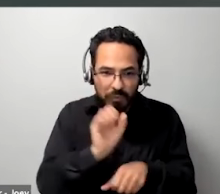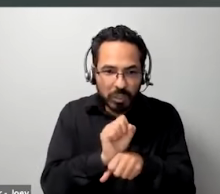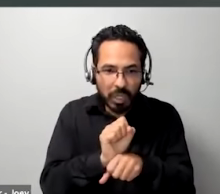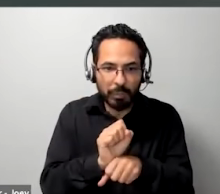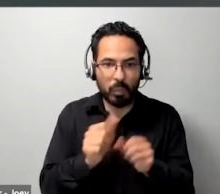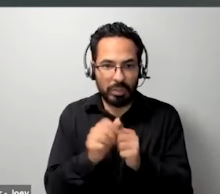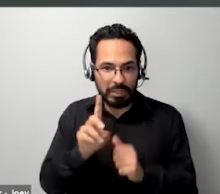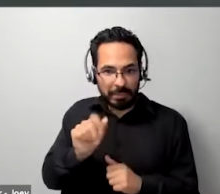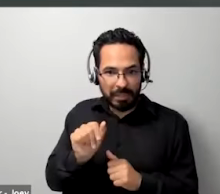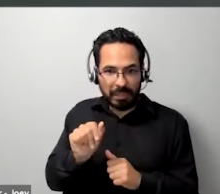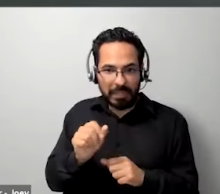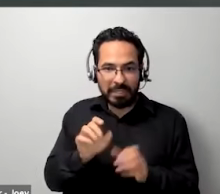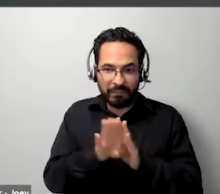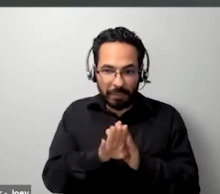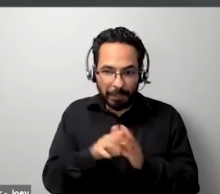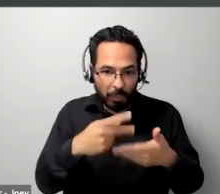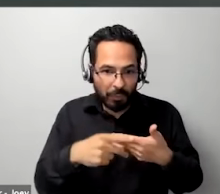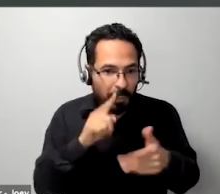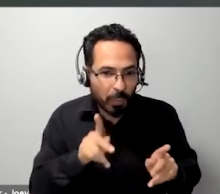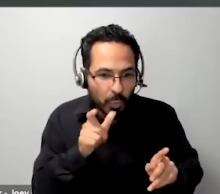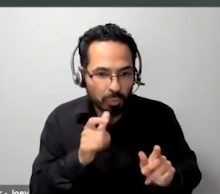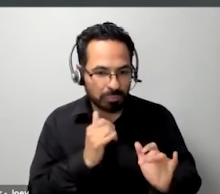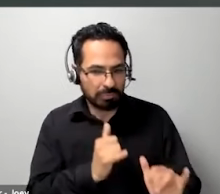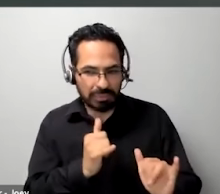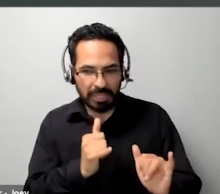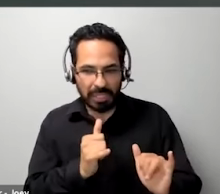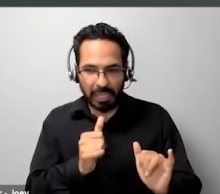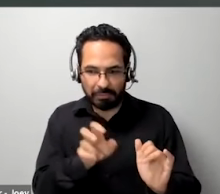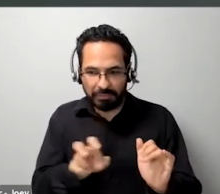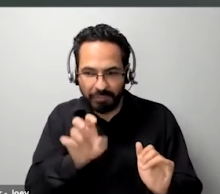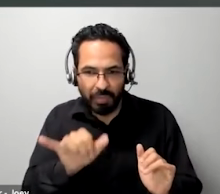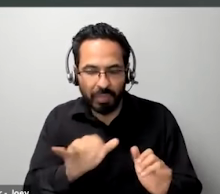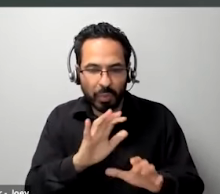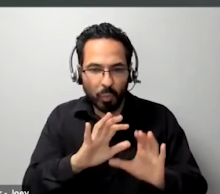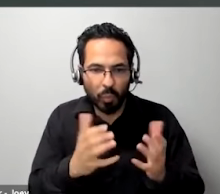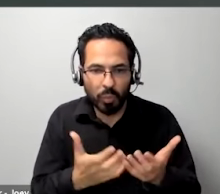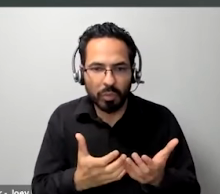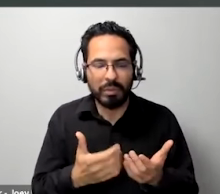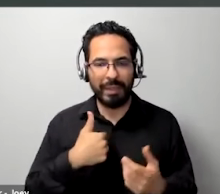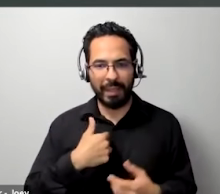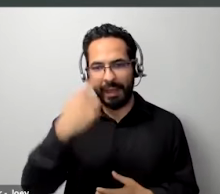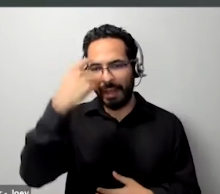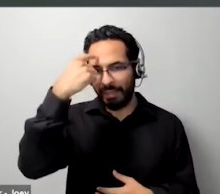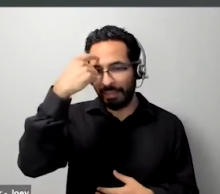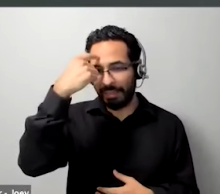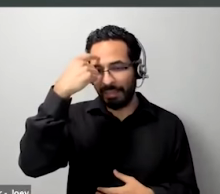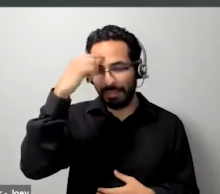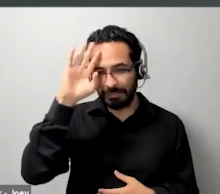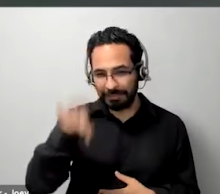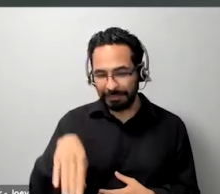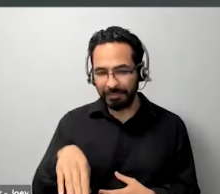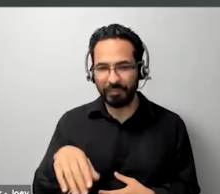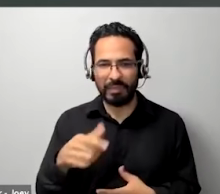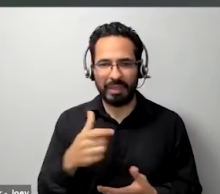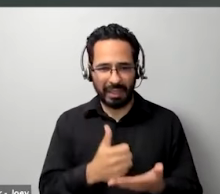with disabilities who were navigating that world, I think, you know, helped me as far as